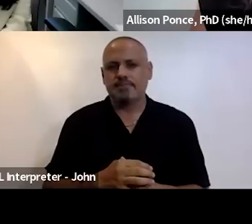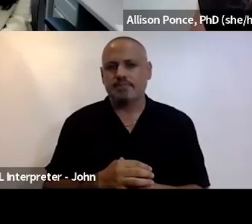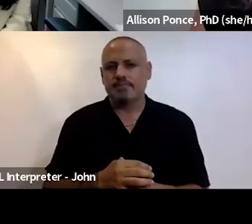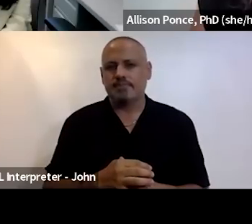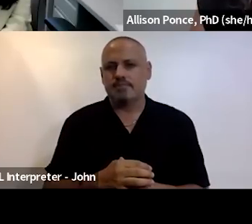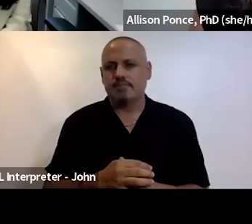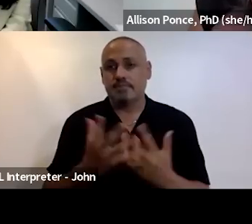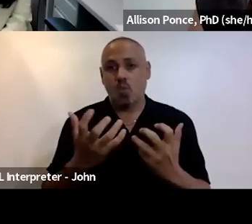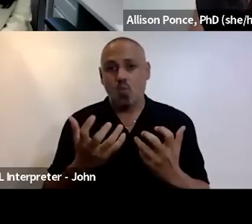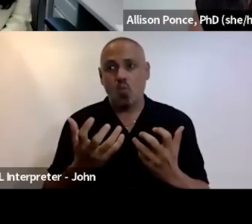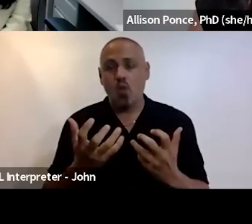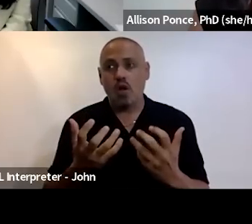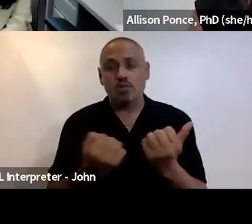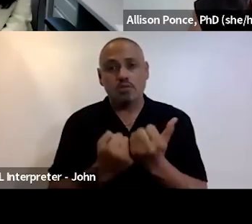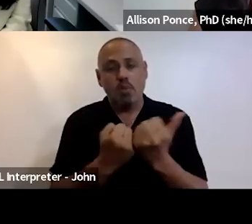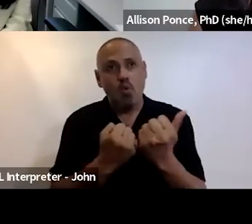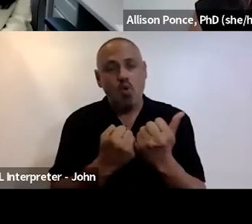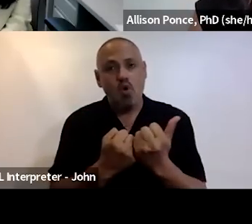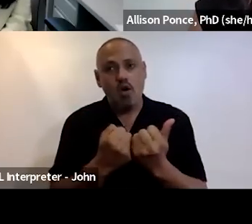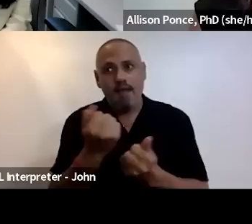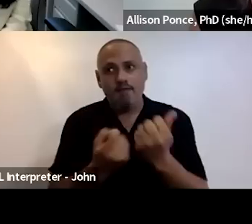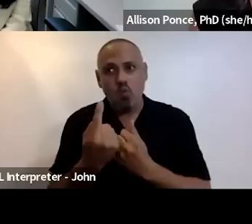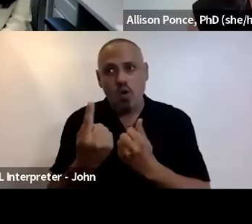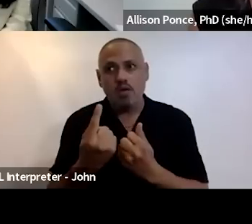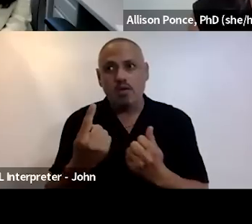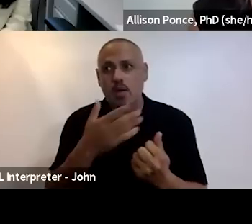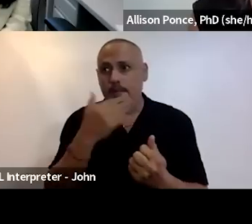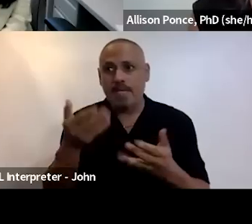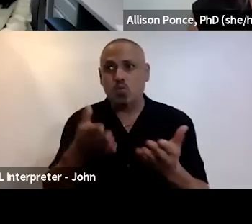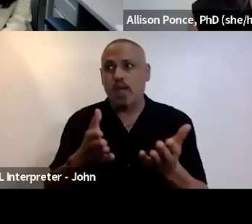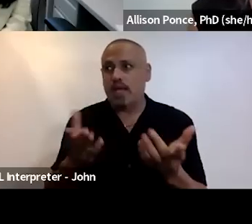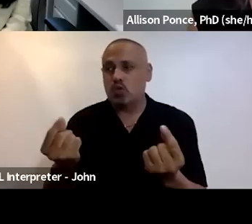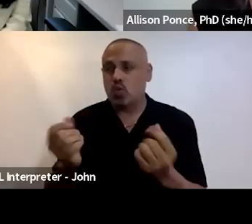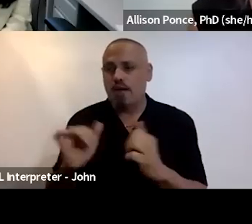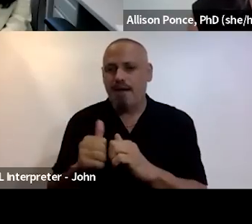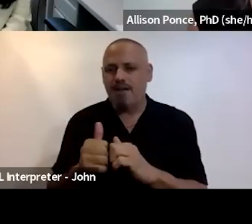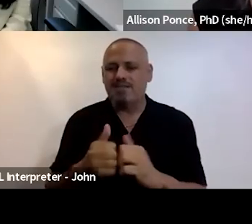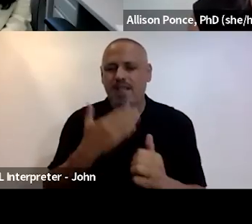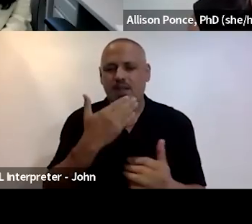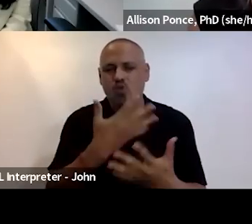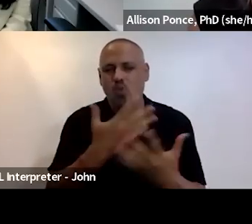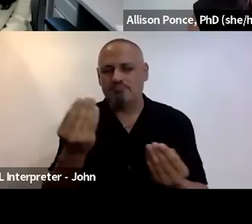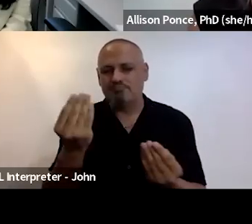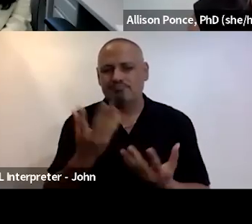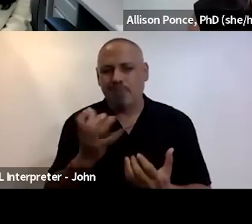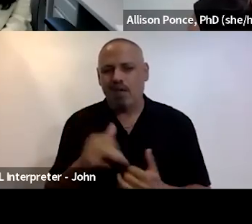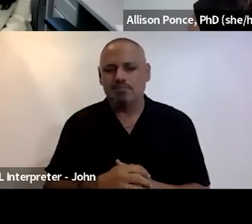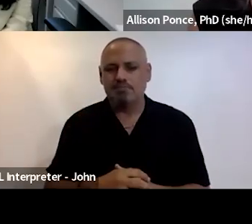You wanna be supportive of everyone, and what's the best way of doing that? And so thank you so much for answering that.